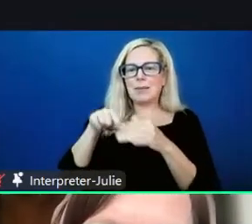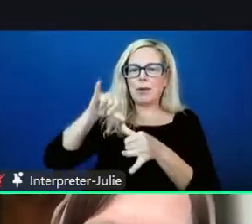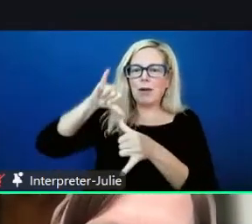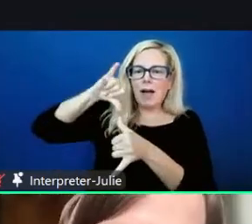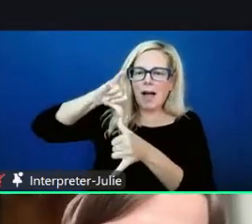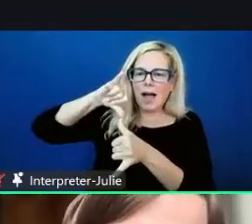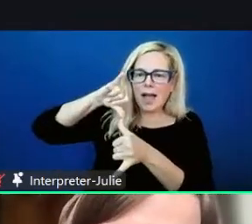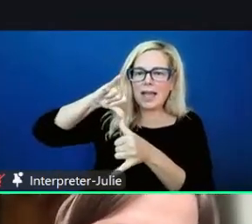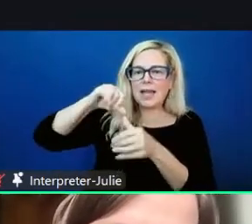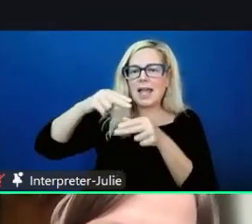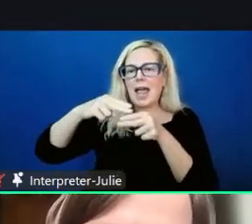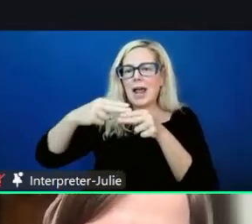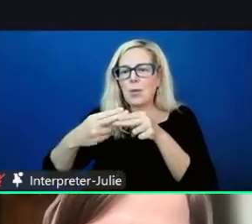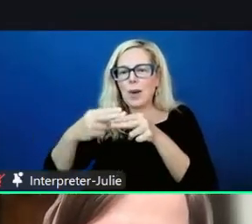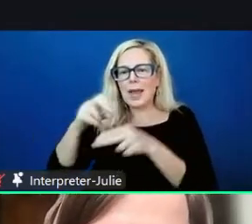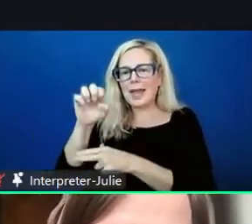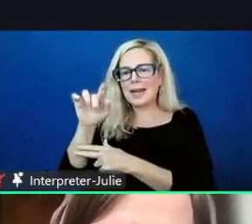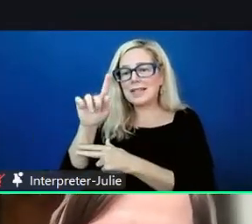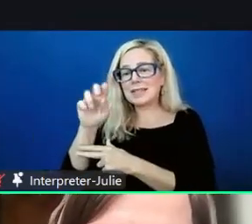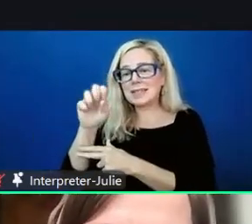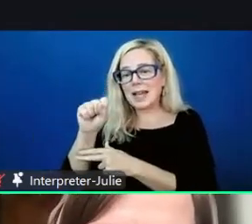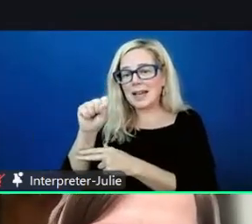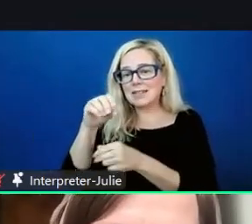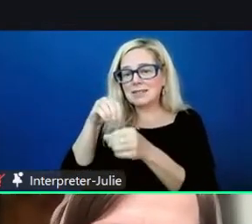So knowing these are some of the health inequities